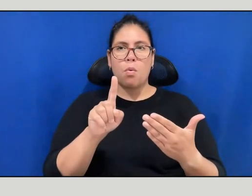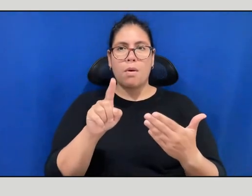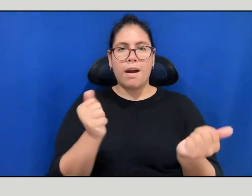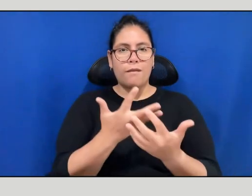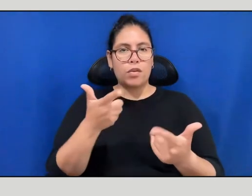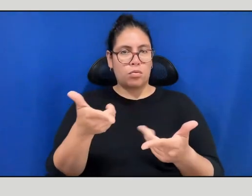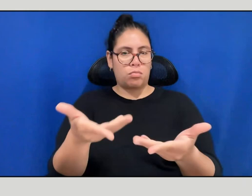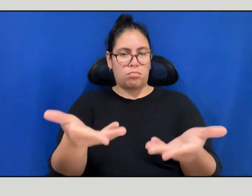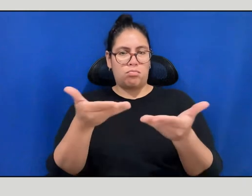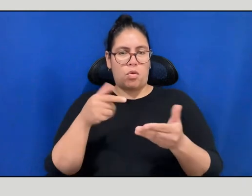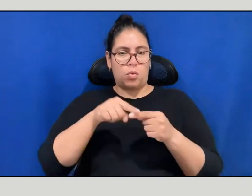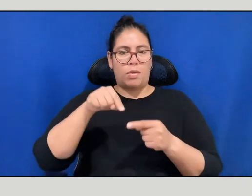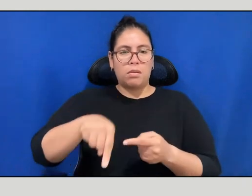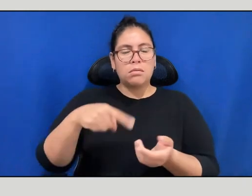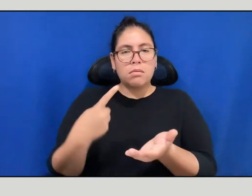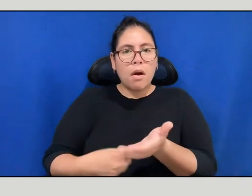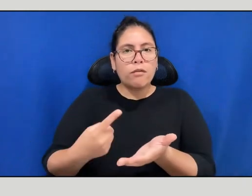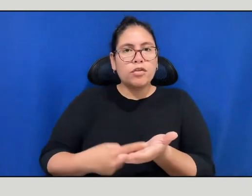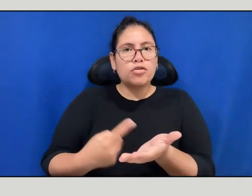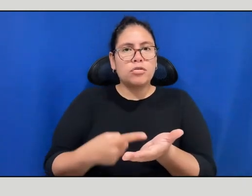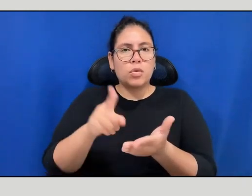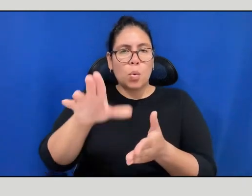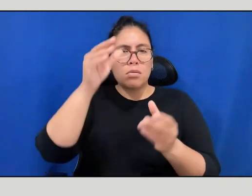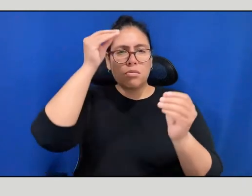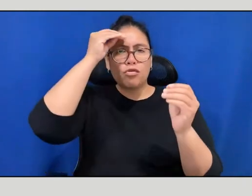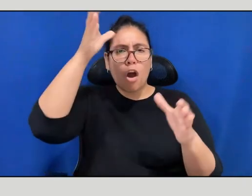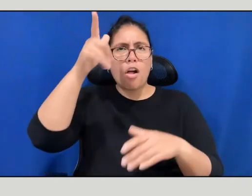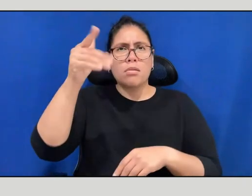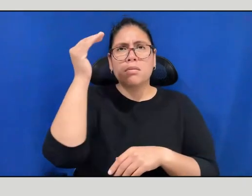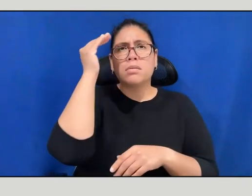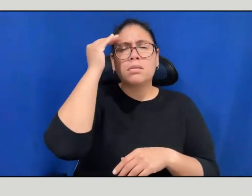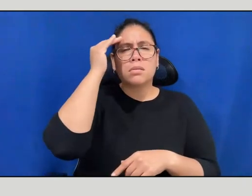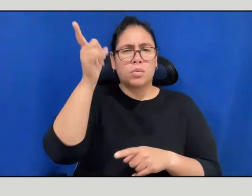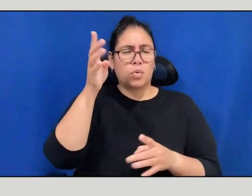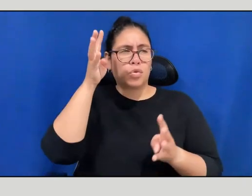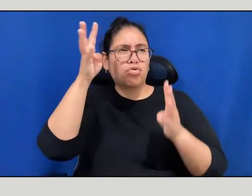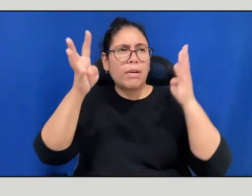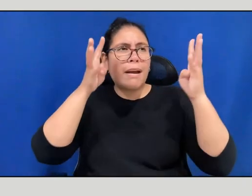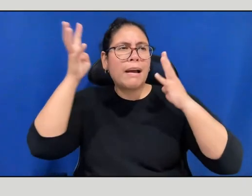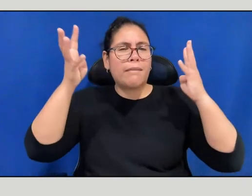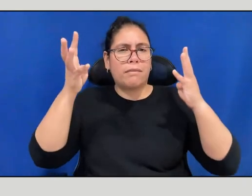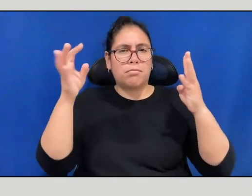to the knowledge and the creativity and the belief and the spirit.